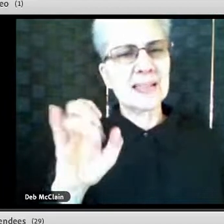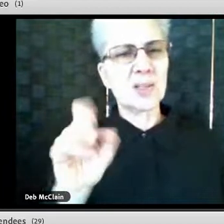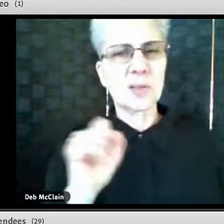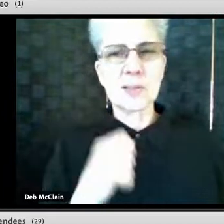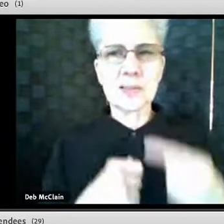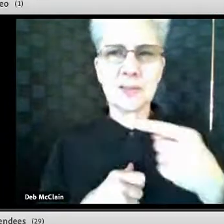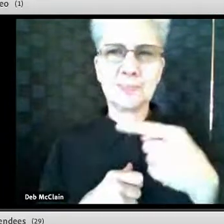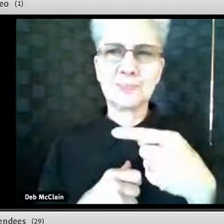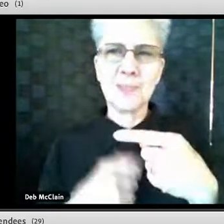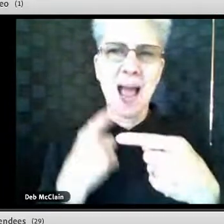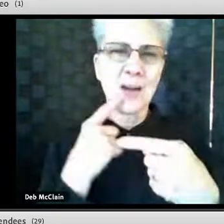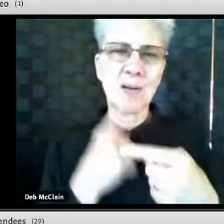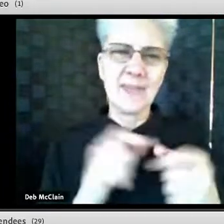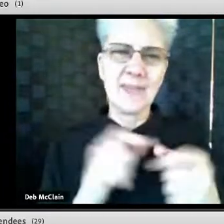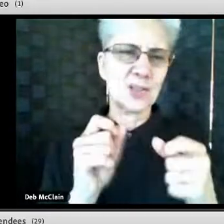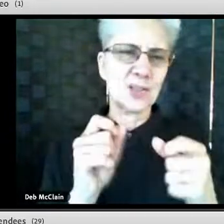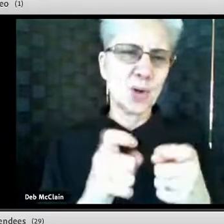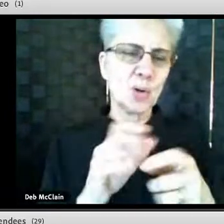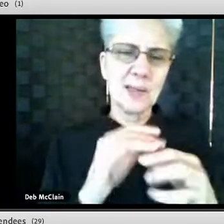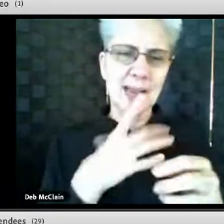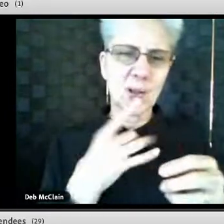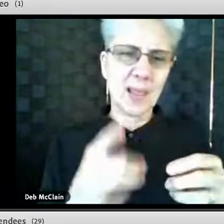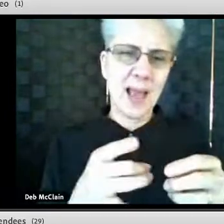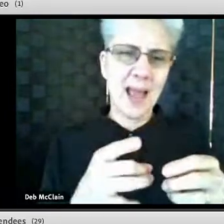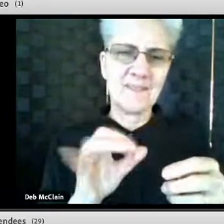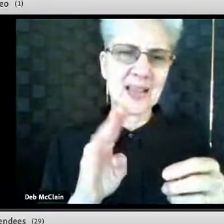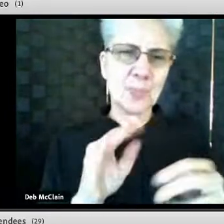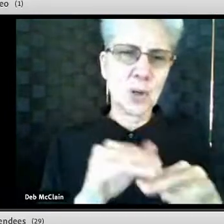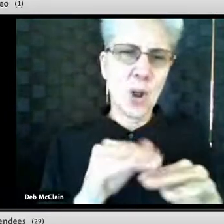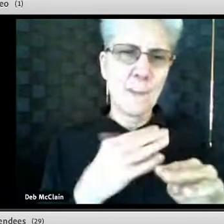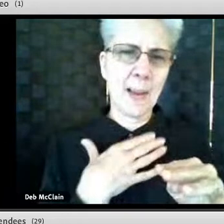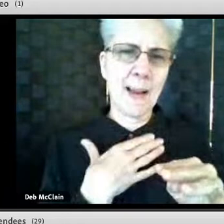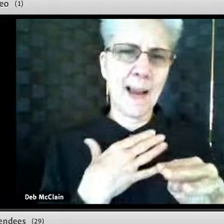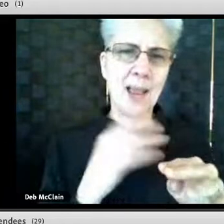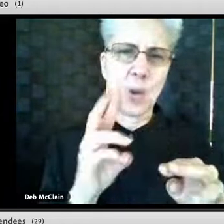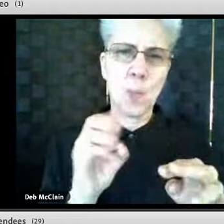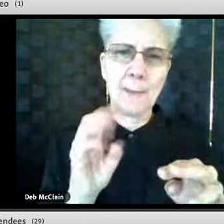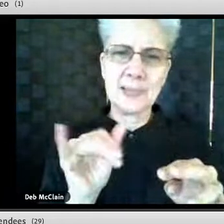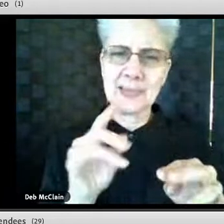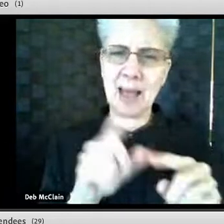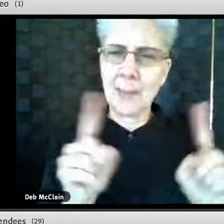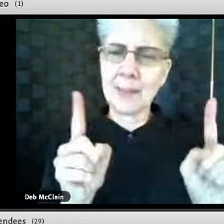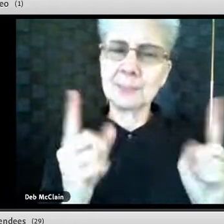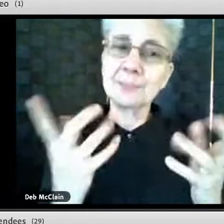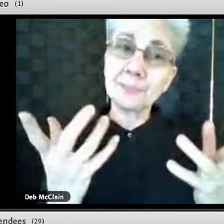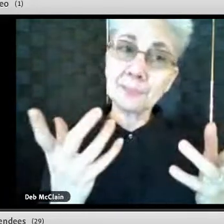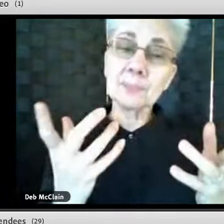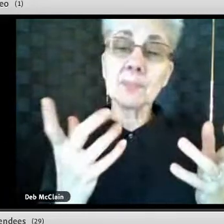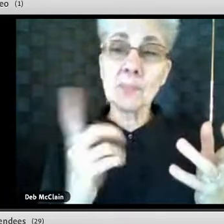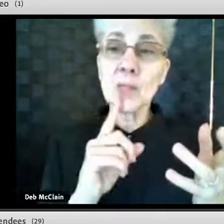Facebook Pixels, I do not personally have this turned on because I don't like Facebook on my website,